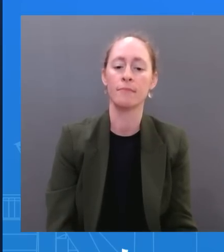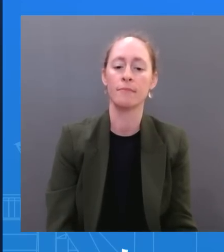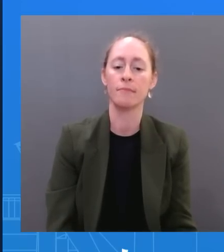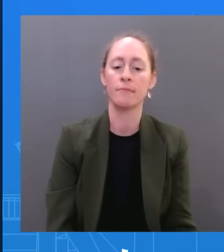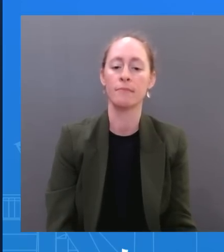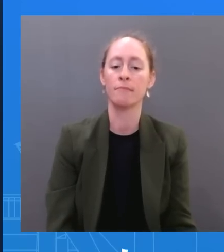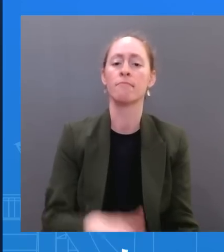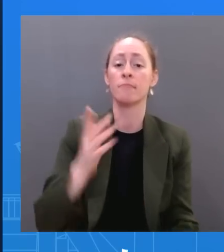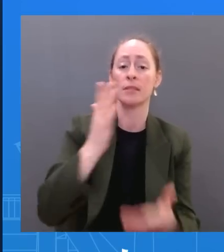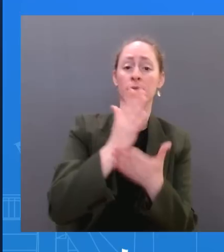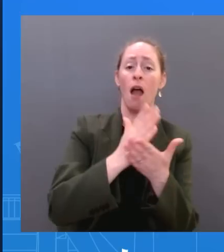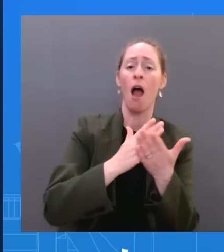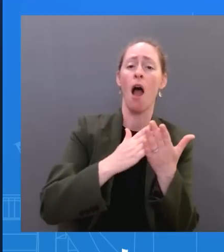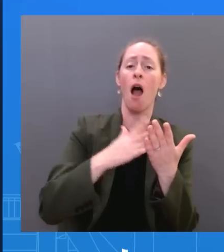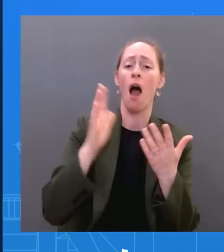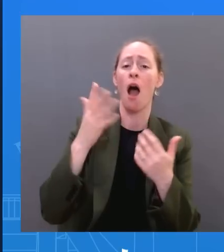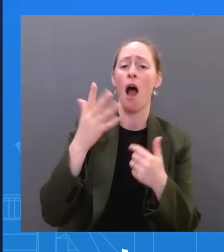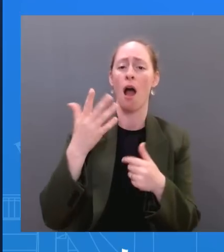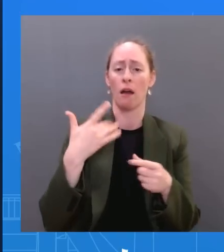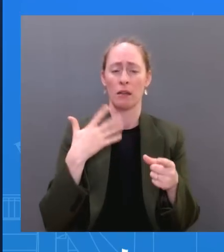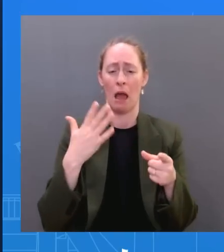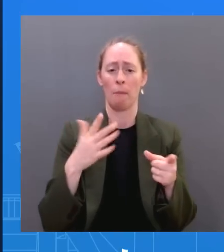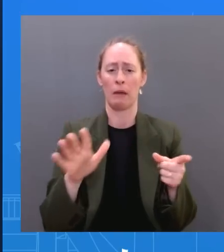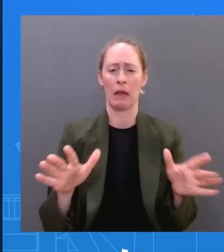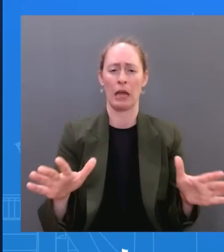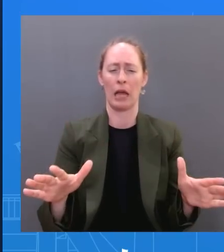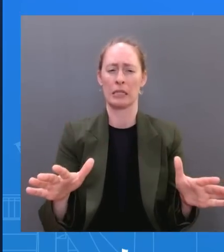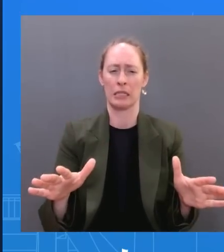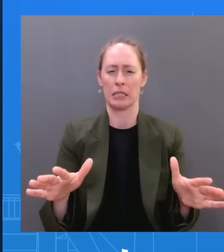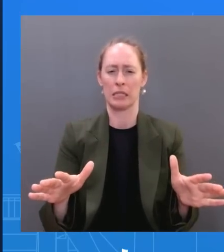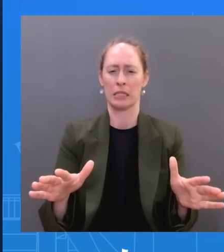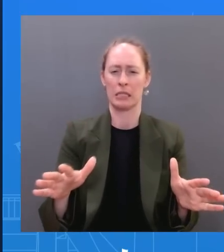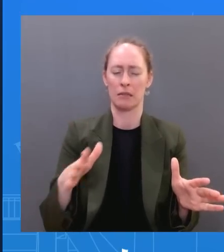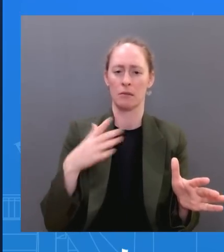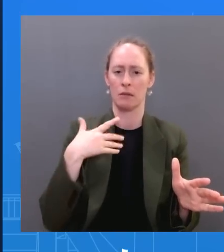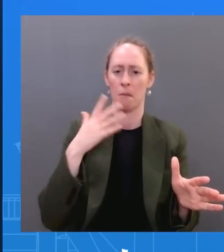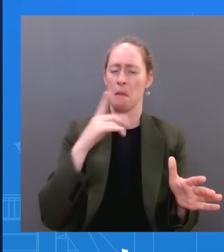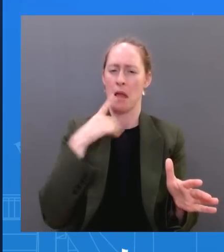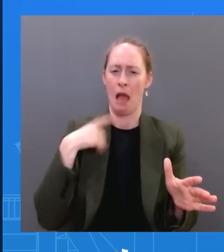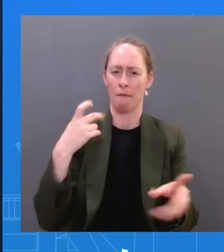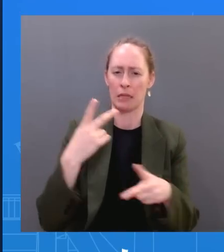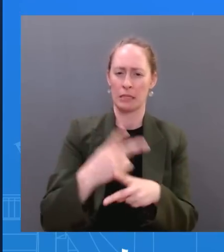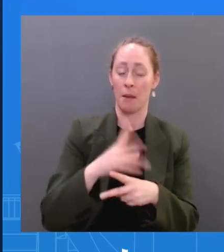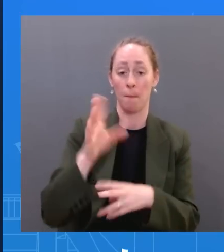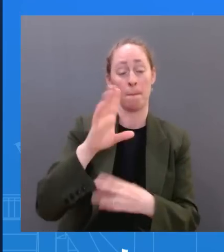But from the point of view of a limiting principle on time, the President was absolutely clear on that.